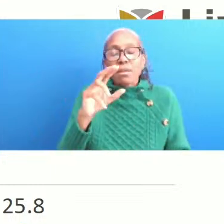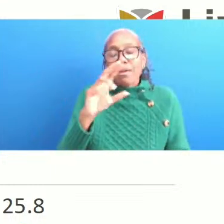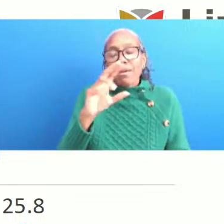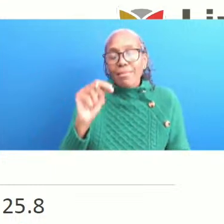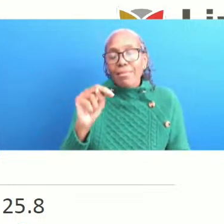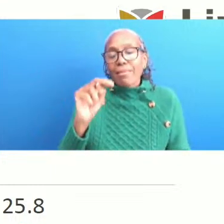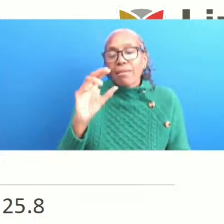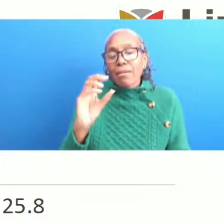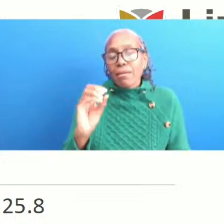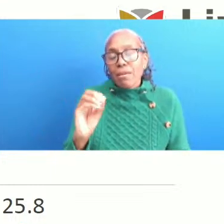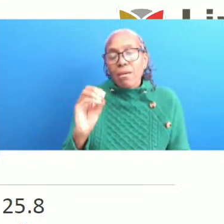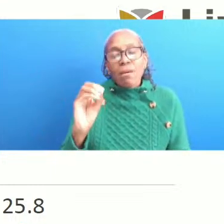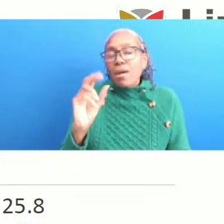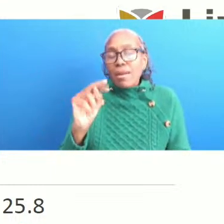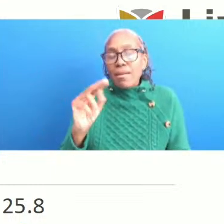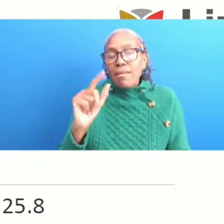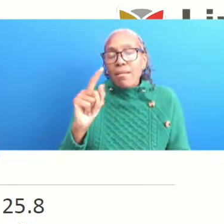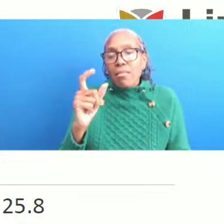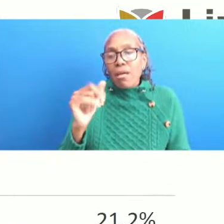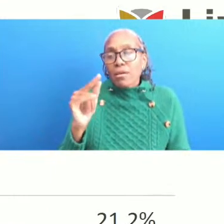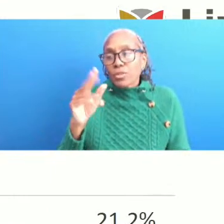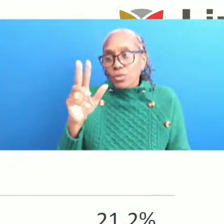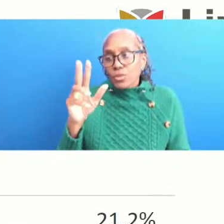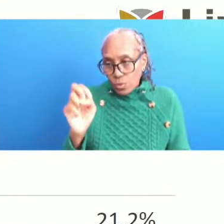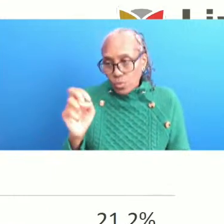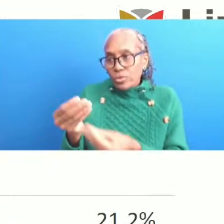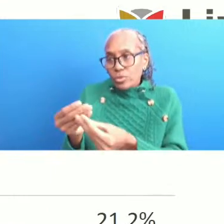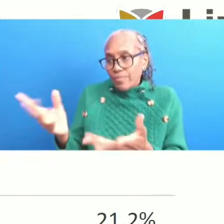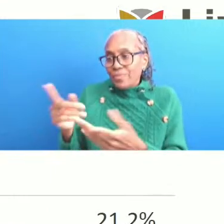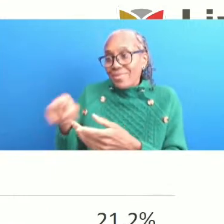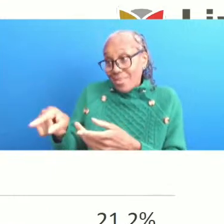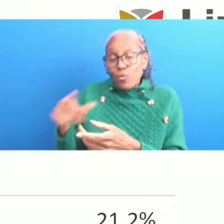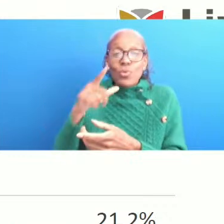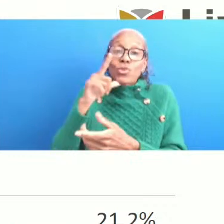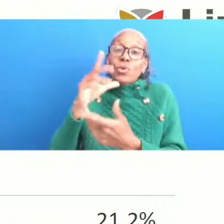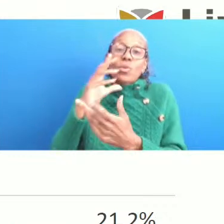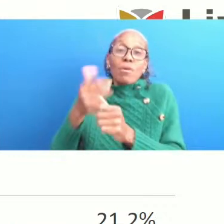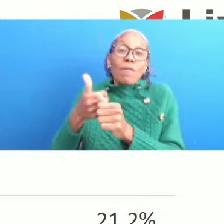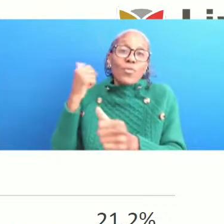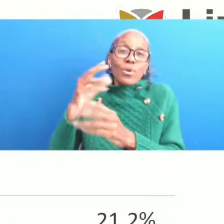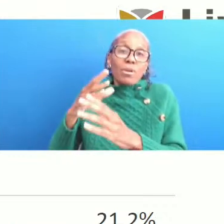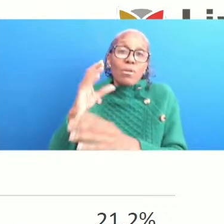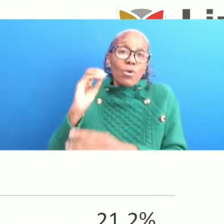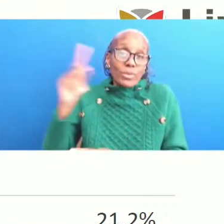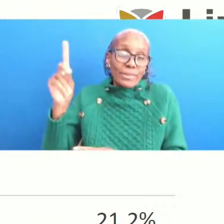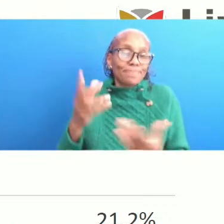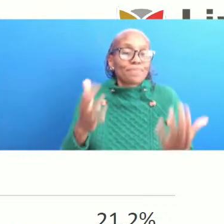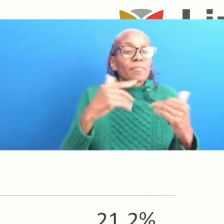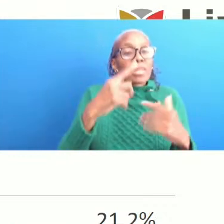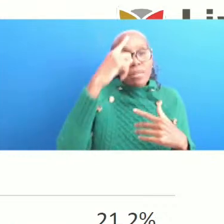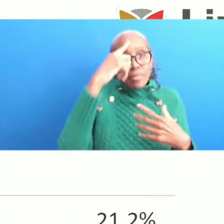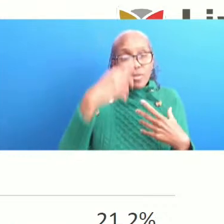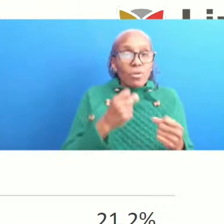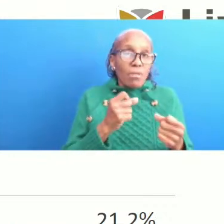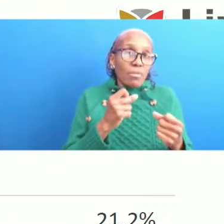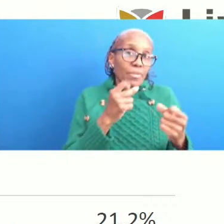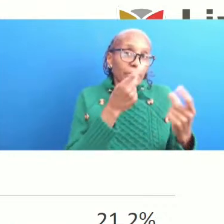WE ARE GETTING RESOURCES IN THE DARK ZONE AND OTHER TYPES OF